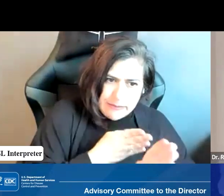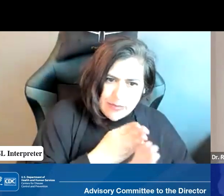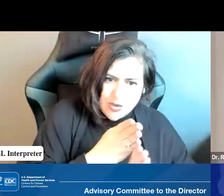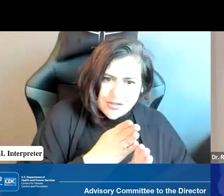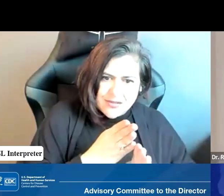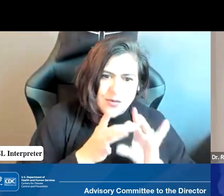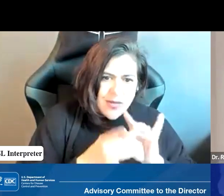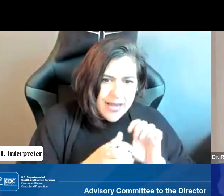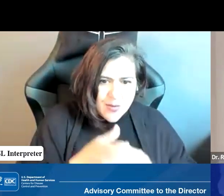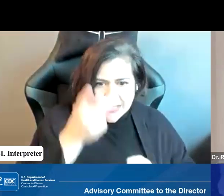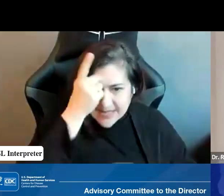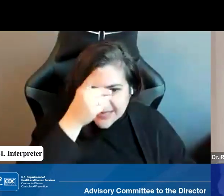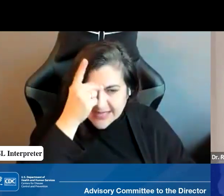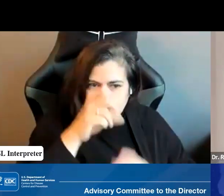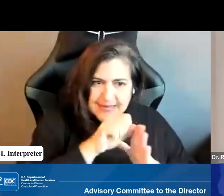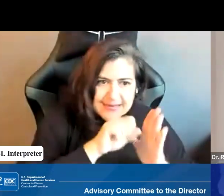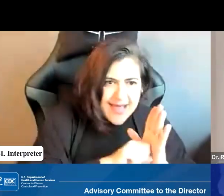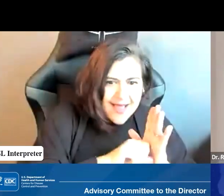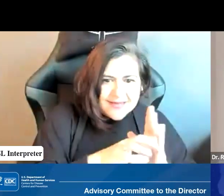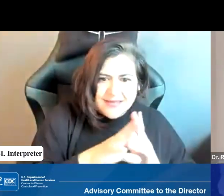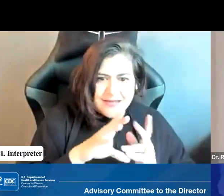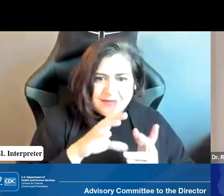the prevention, et cetera, the true blue public health.